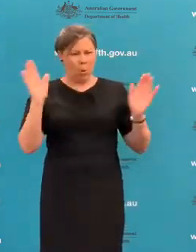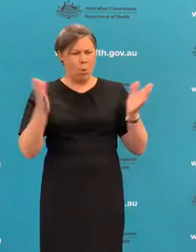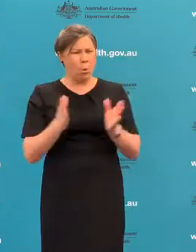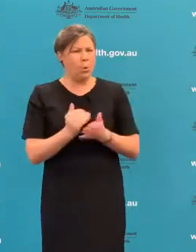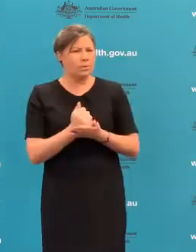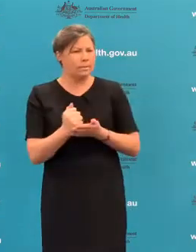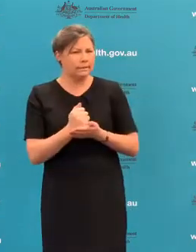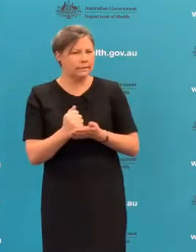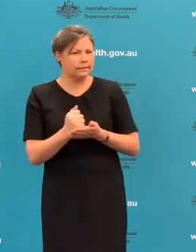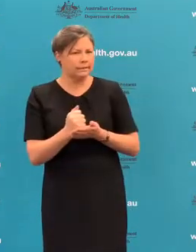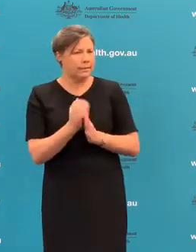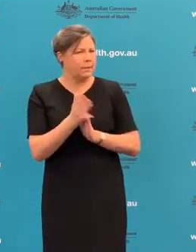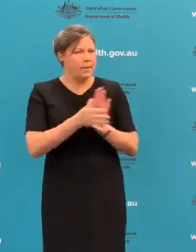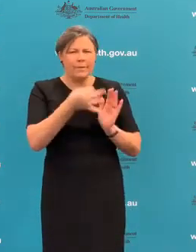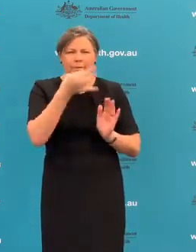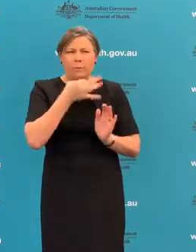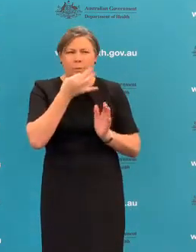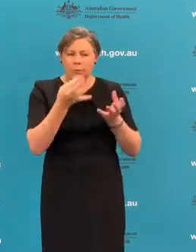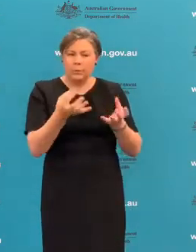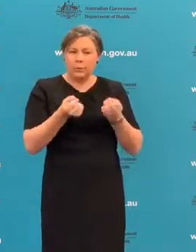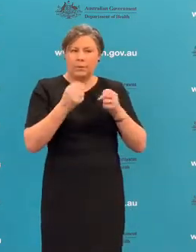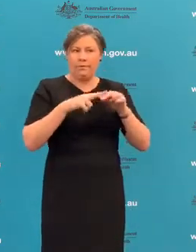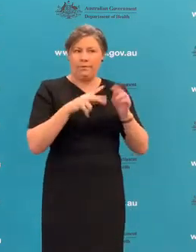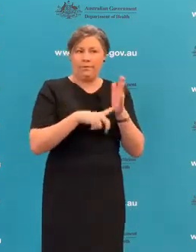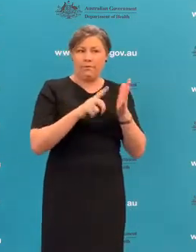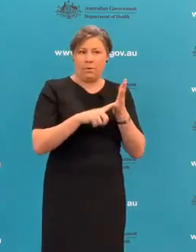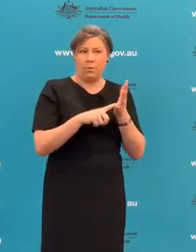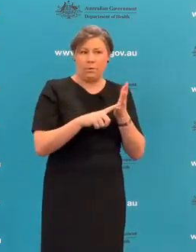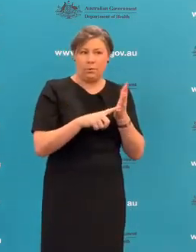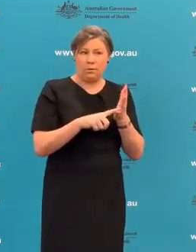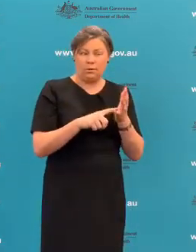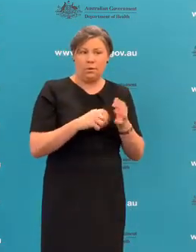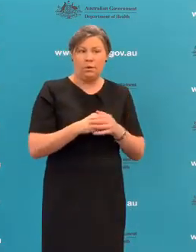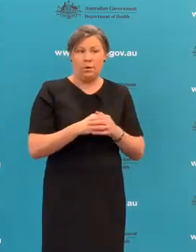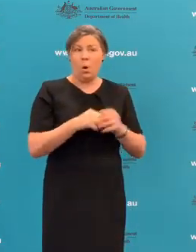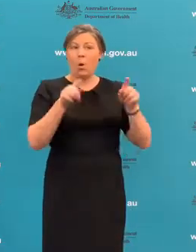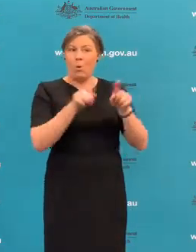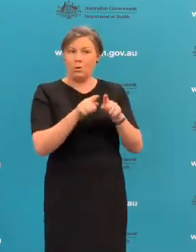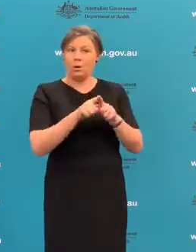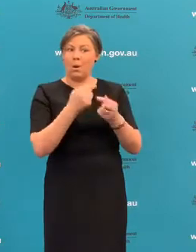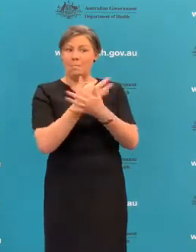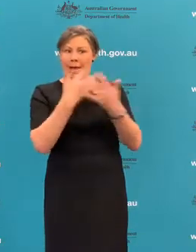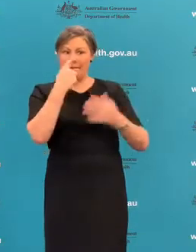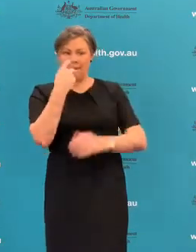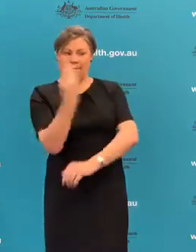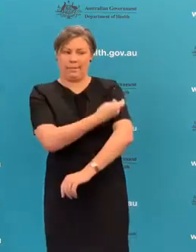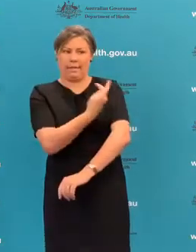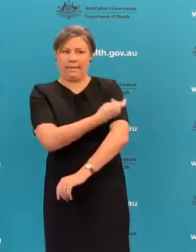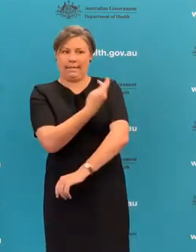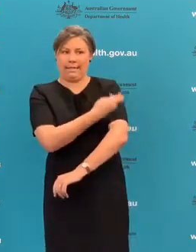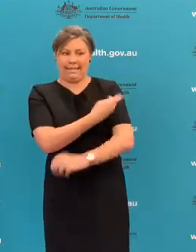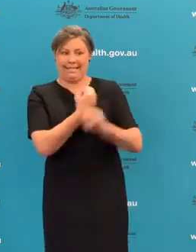influenza is due to the record number of people who have been immunised against influenza this year, with 18 million